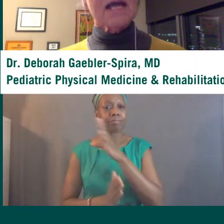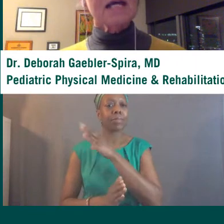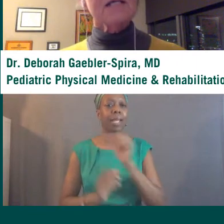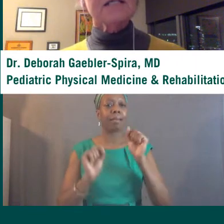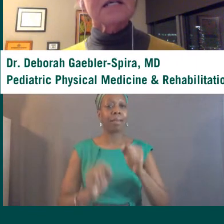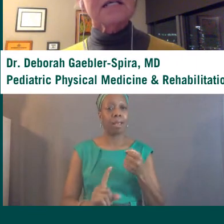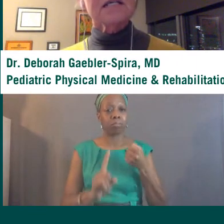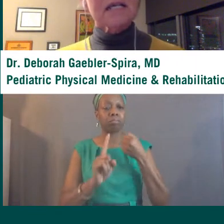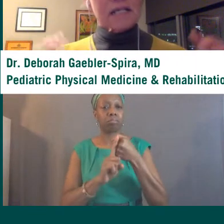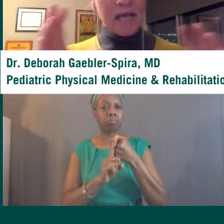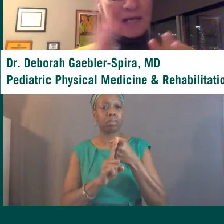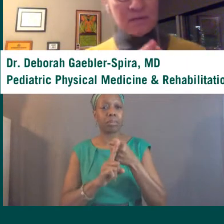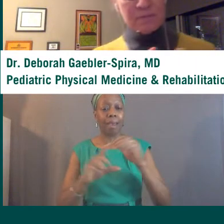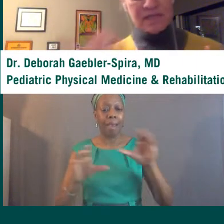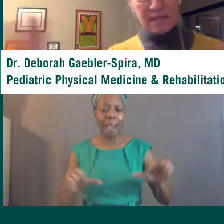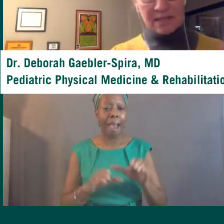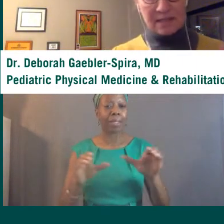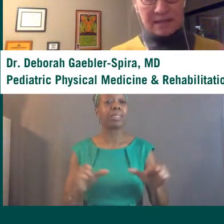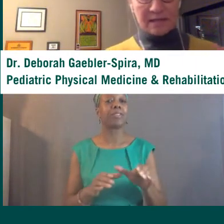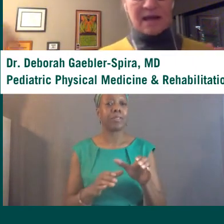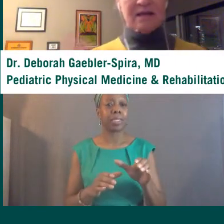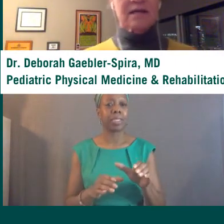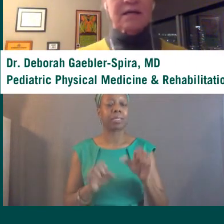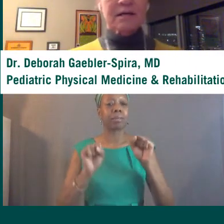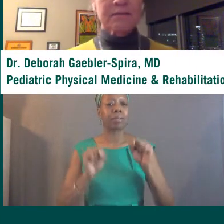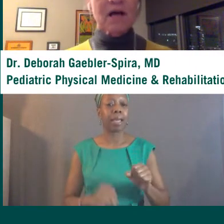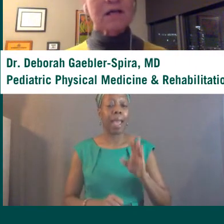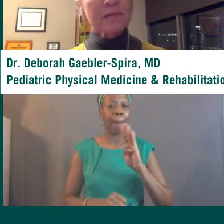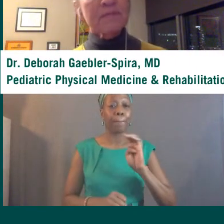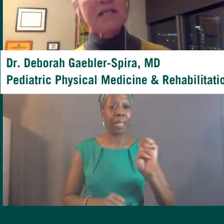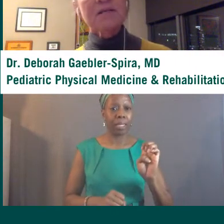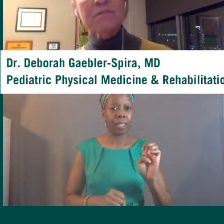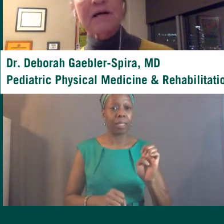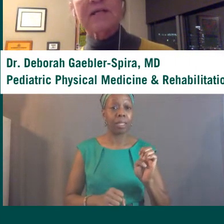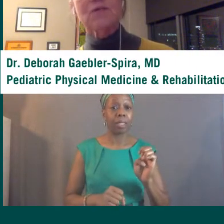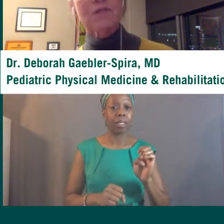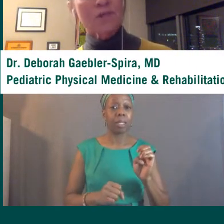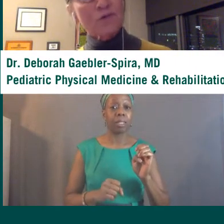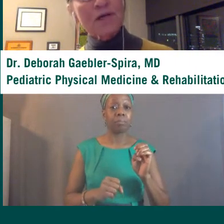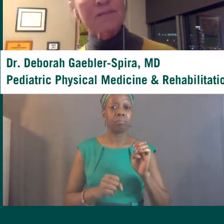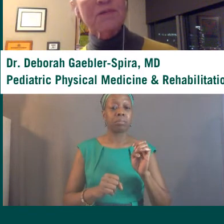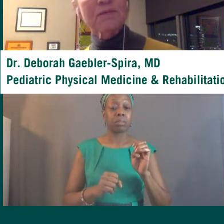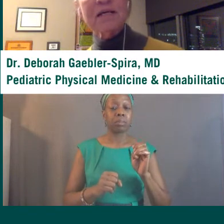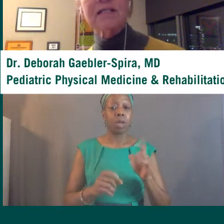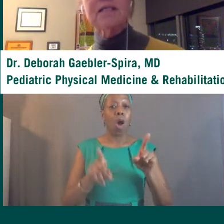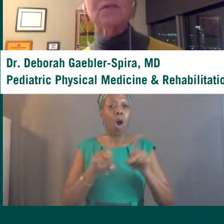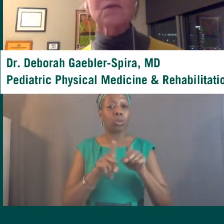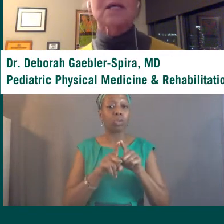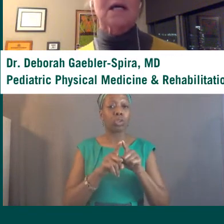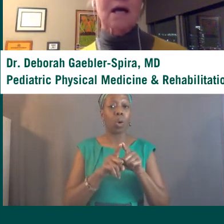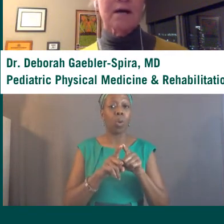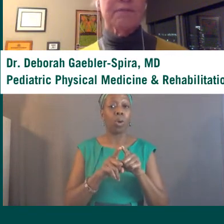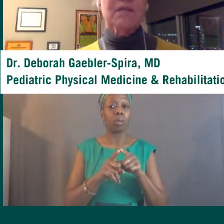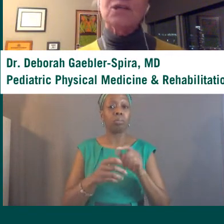and a it can be accompanied by sensory abnormalities,